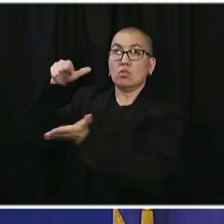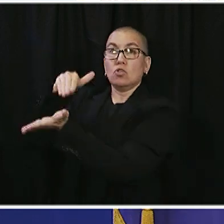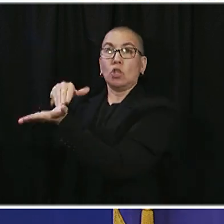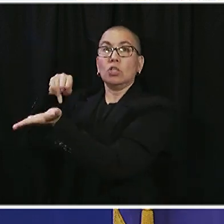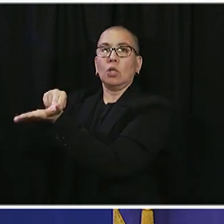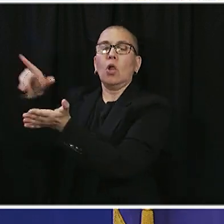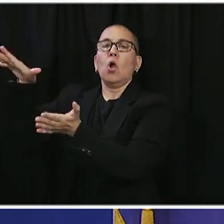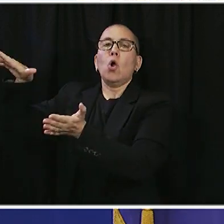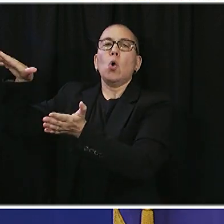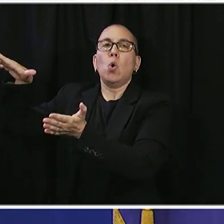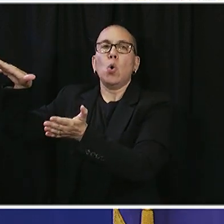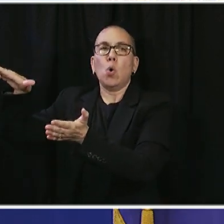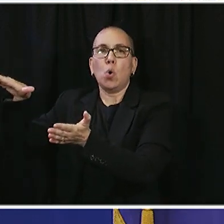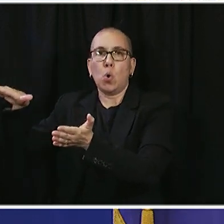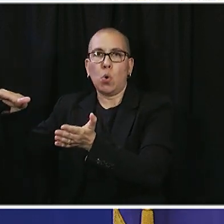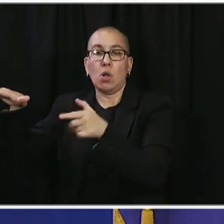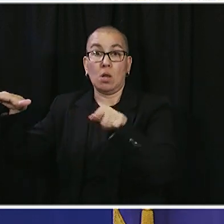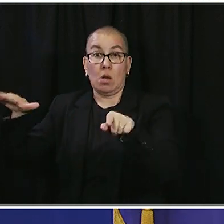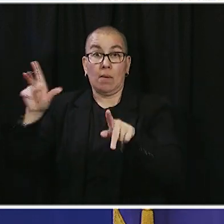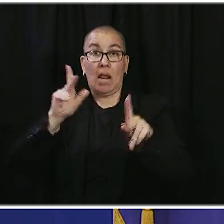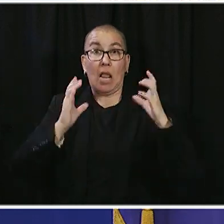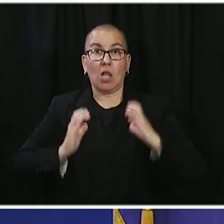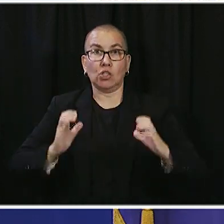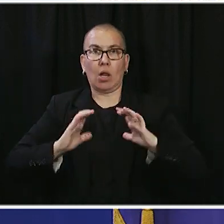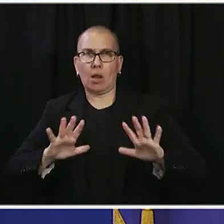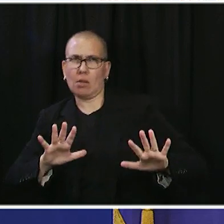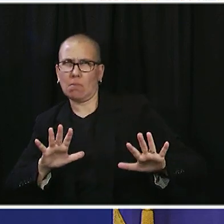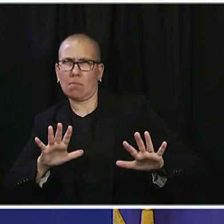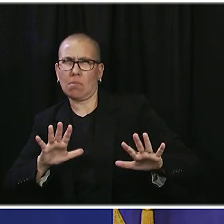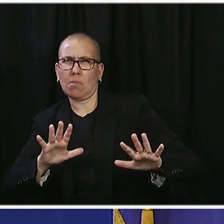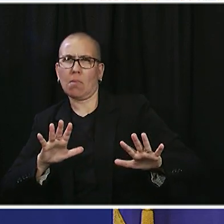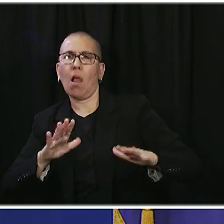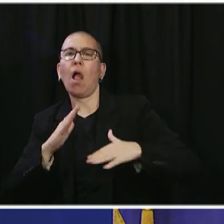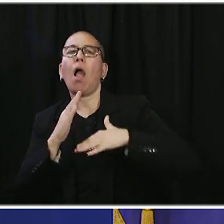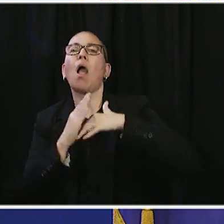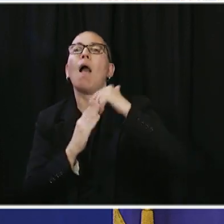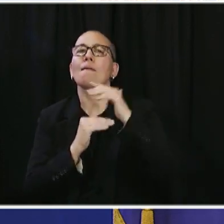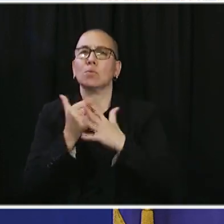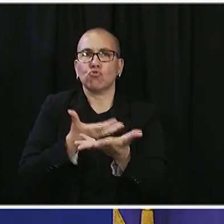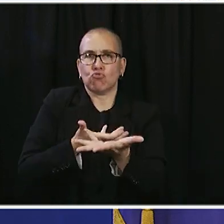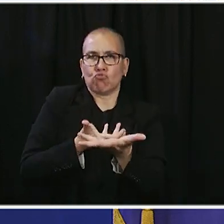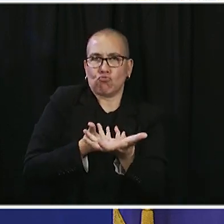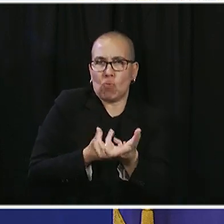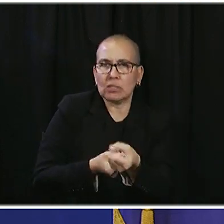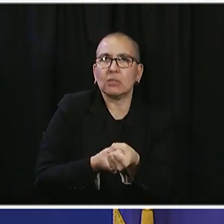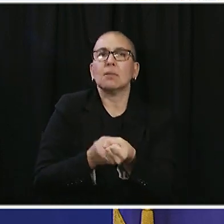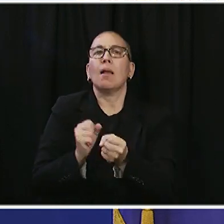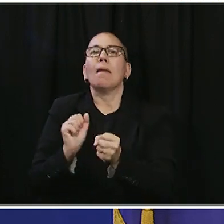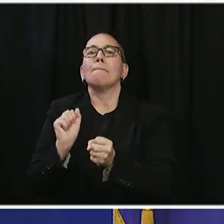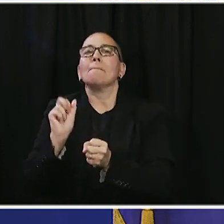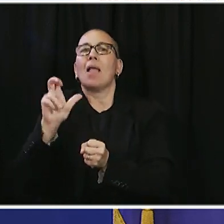CERTAINLY HAVE TO BE ABLE TO DO THIS, IF WE DO THIS RIGHT, IT'S A GOOD HOUSEKEEPING SEAL OF APPROVAL, WHERE PEOPLE WILL FEEL